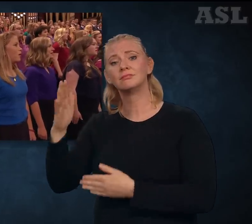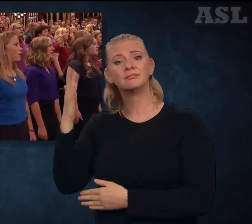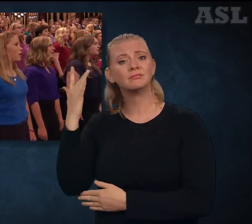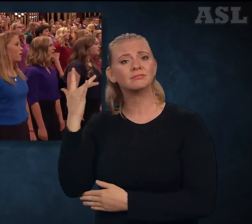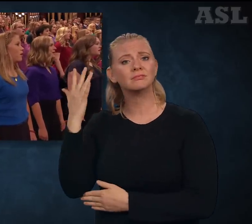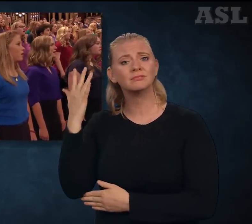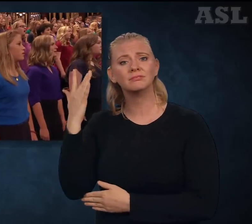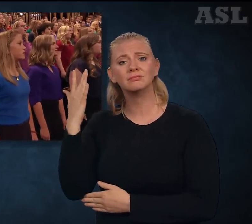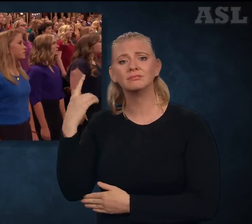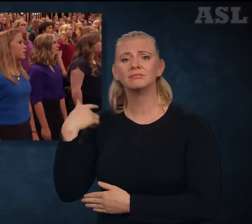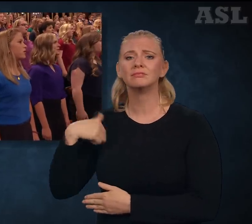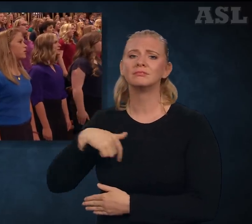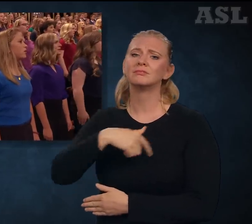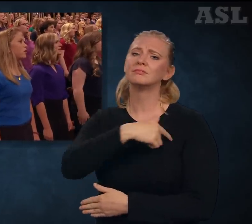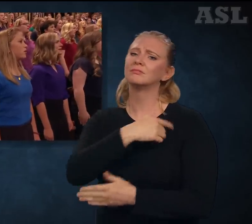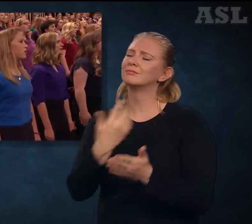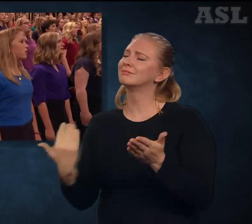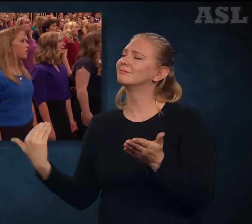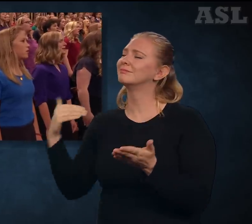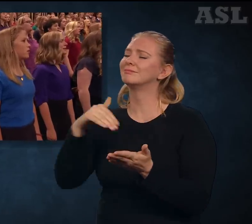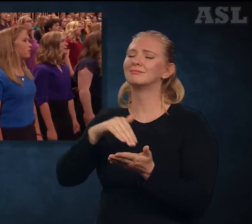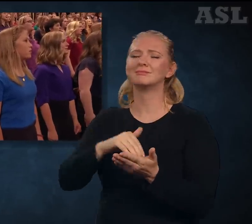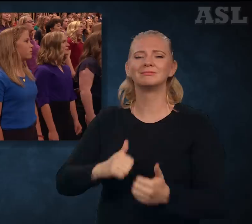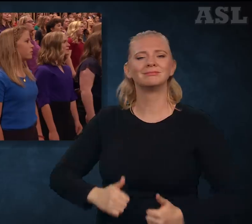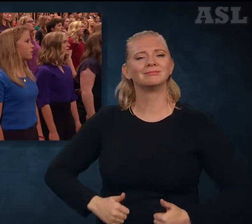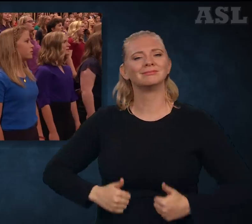WHO GAVE HIMSELF AS SACRED RANSOM